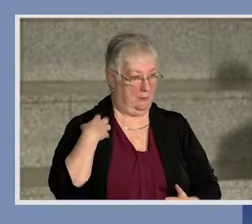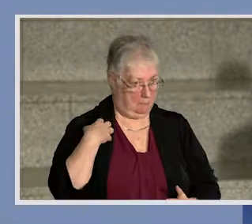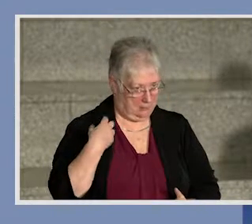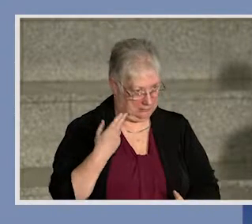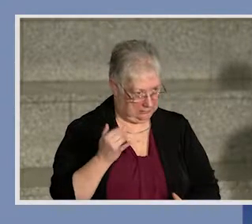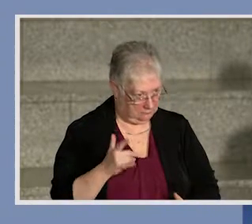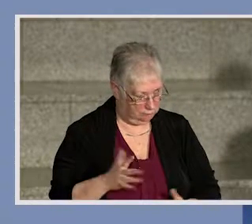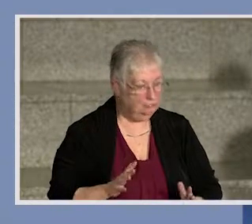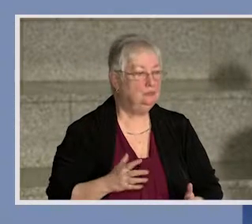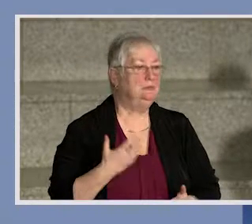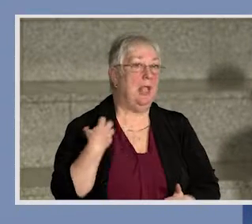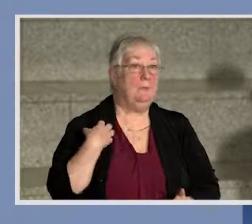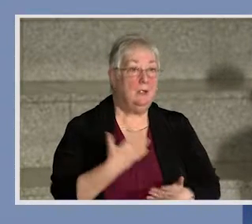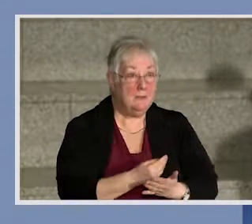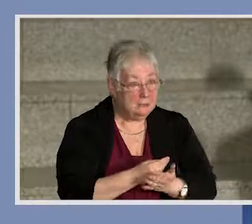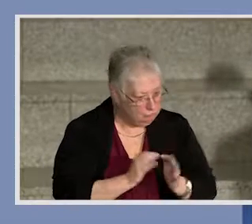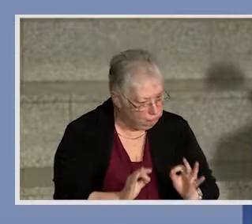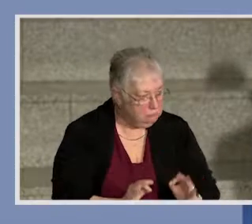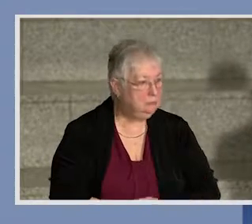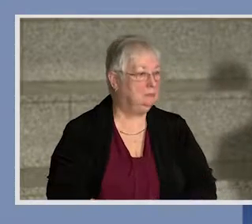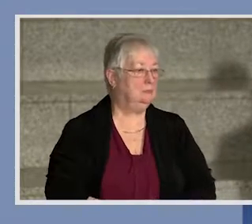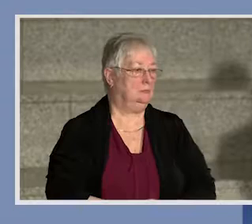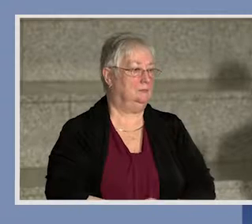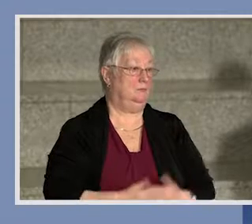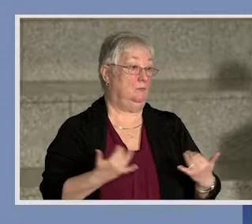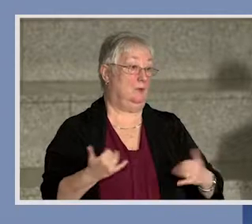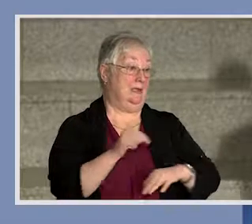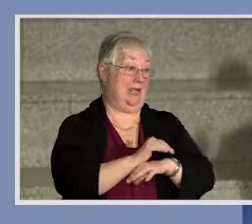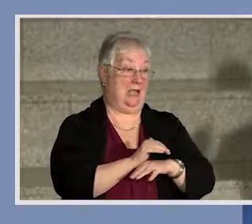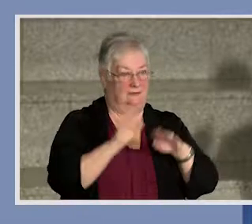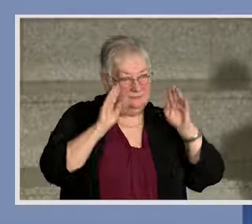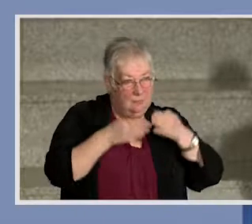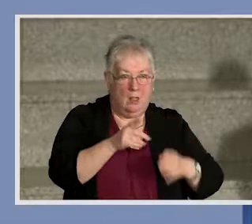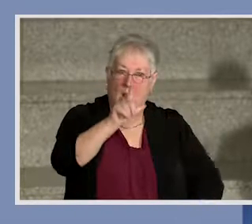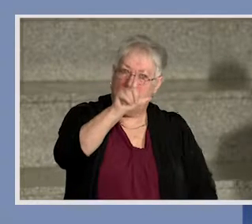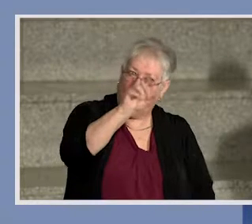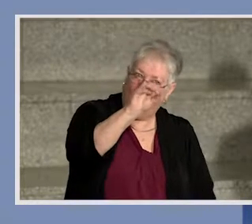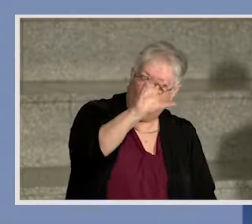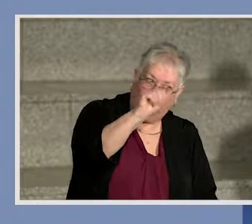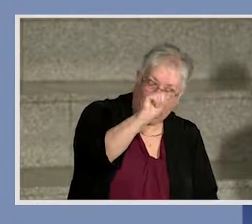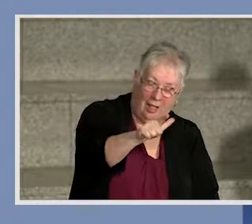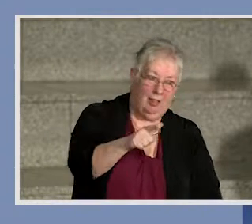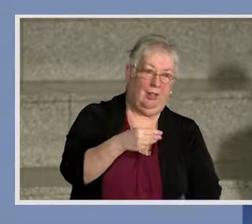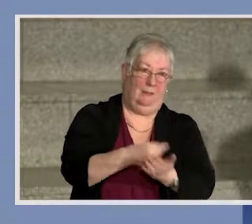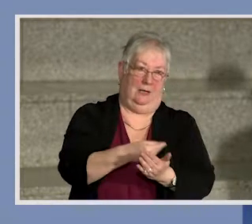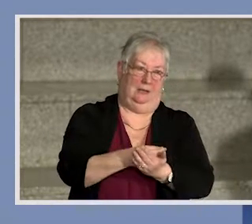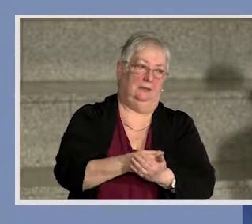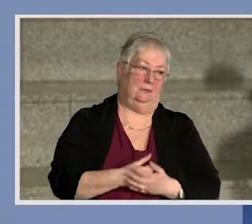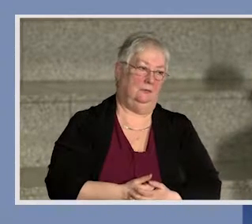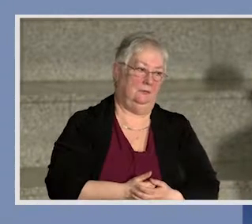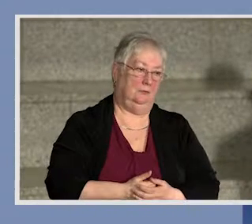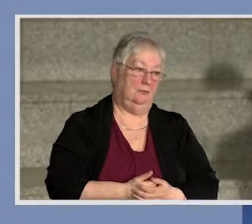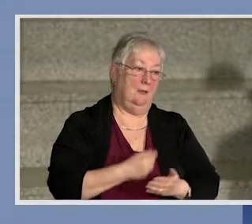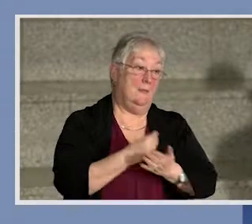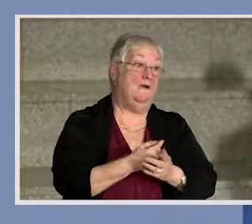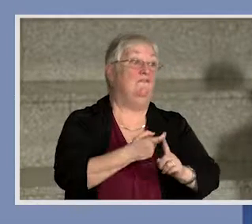WE'RE GOING TO FOCUS TONIGHT ON THE LOCAL MONEY THAT IS GENERATED THROUGH PROPERTY SALES AND INCOME TAXES ALL OF THE MONEY THAT IS GENERATED BY YOU.